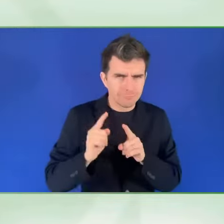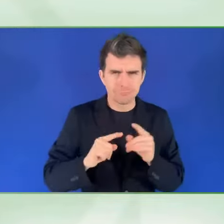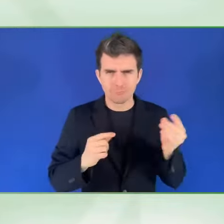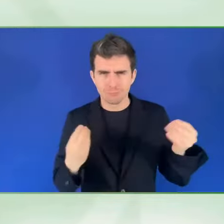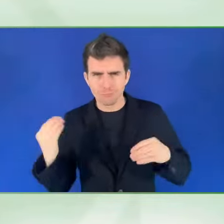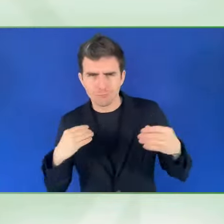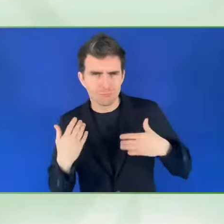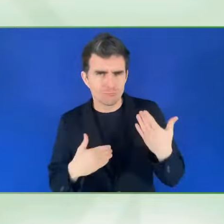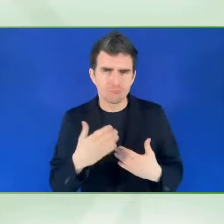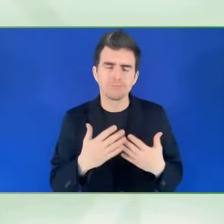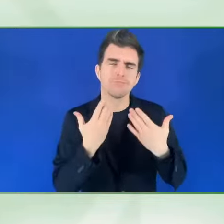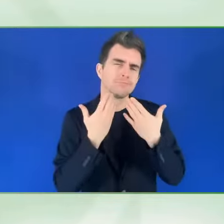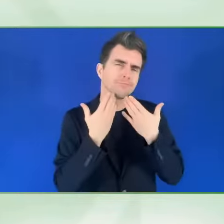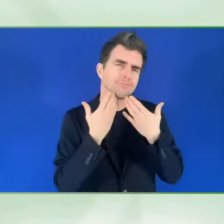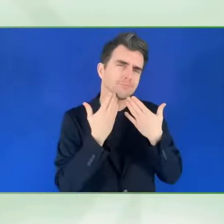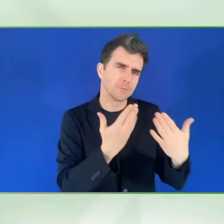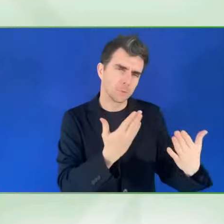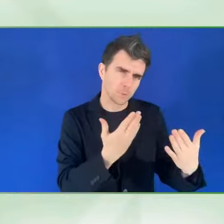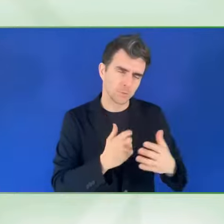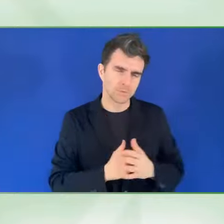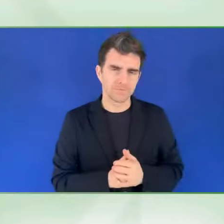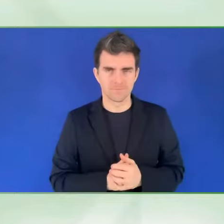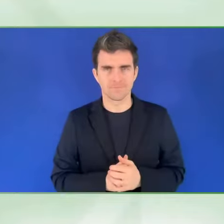OK, at the end of our session are now, I'm glad invite two more speakers now to go ahead.